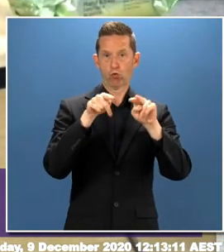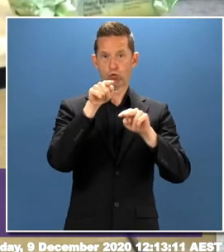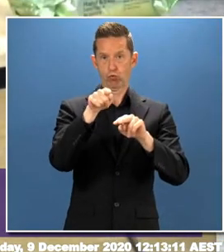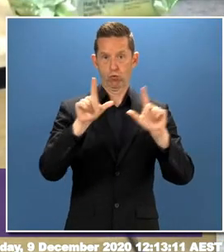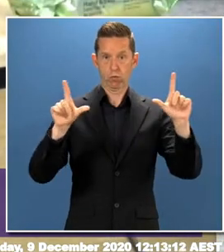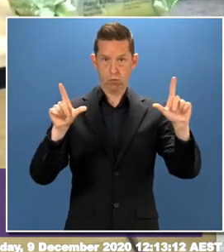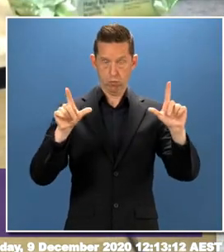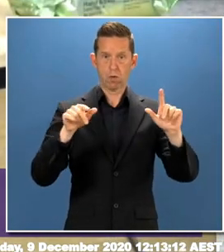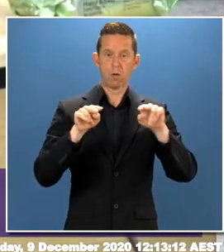will not be able to access